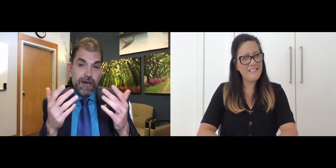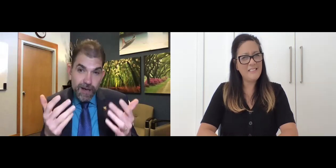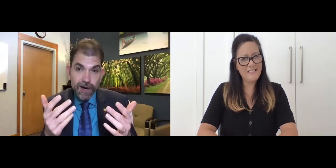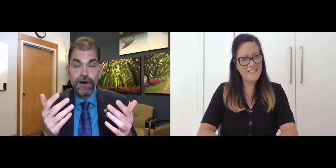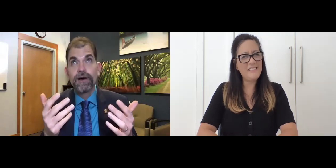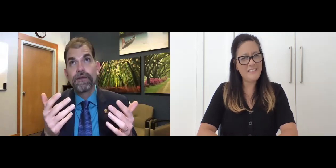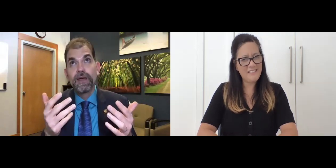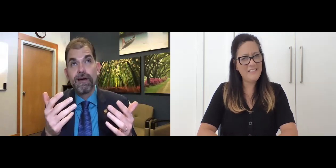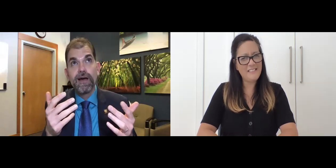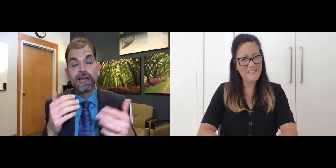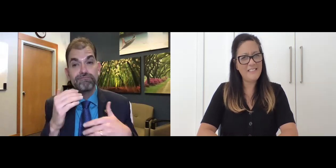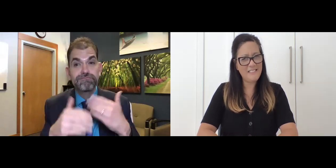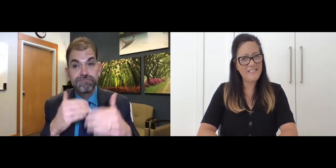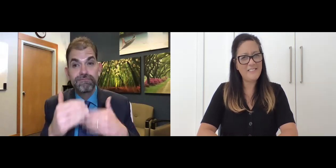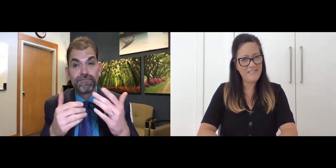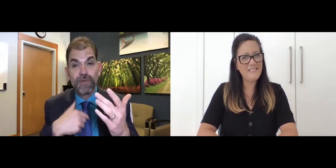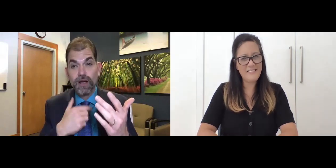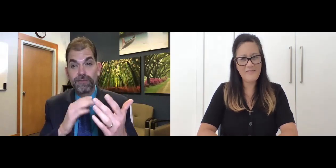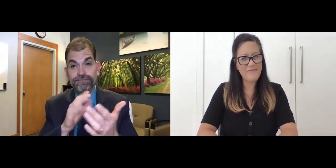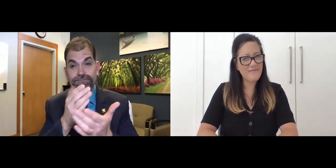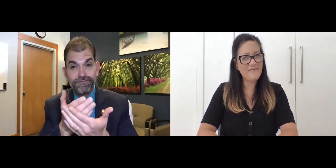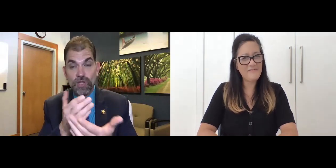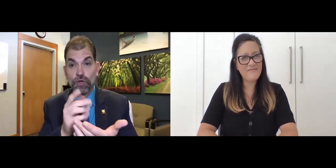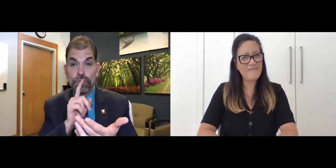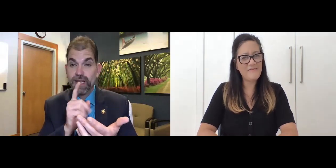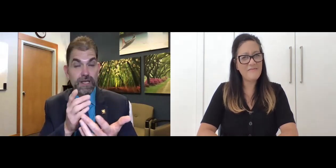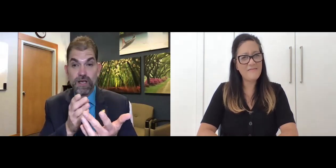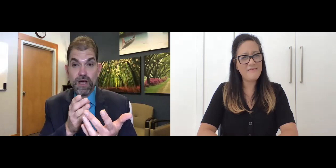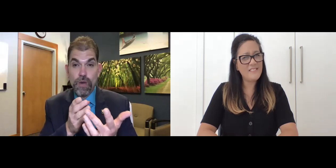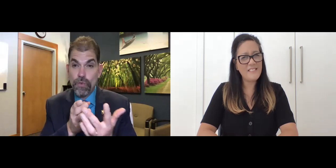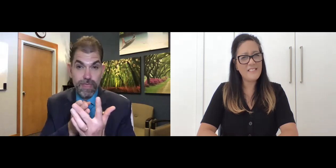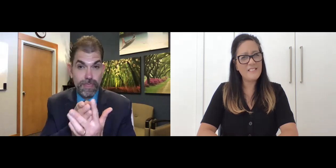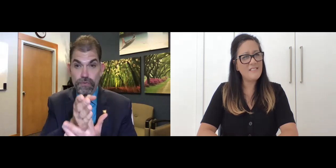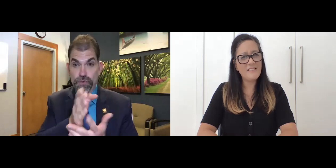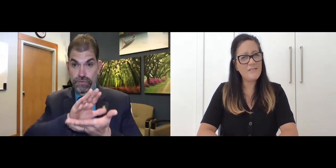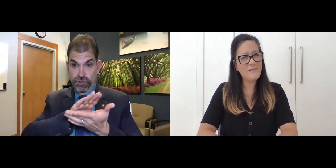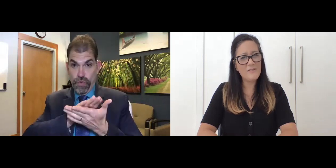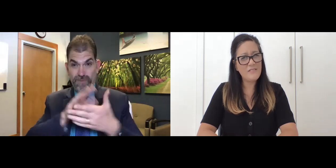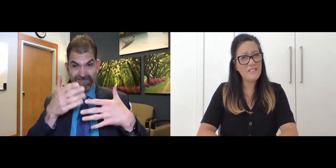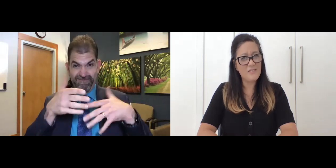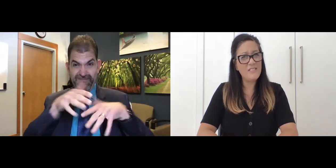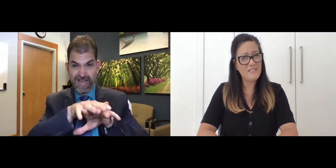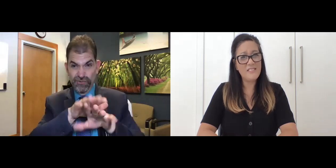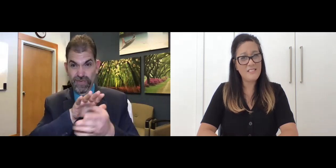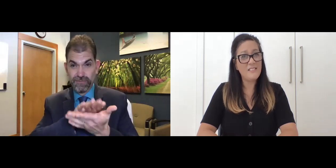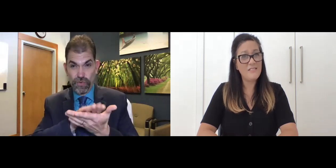but looking back on it you know that was a profound experience.